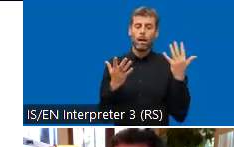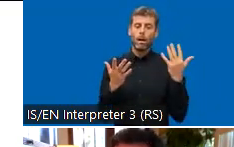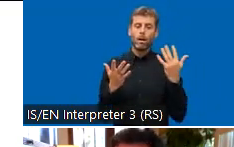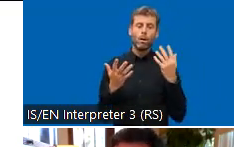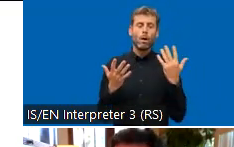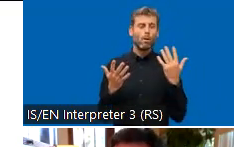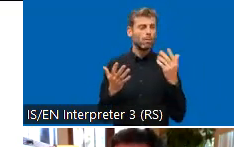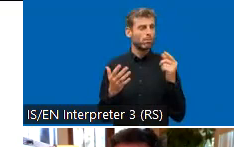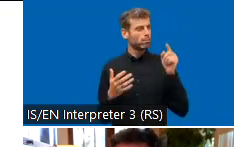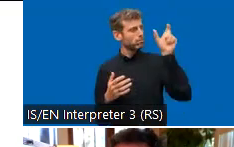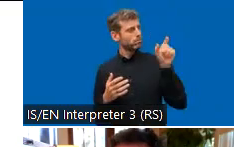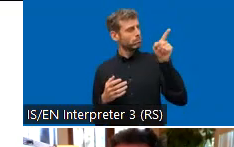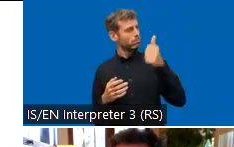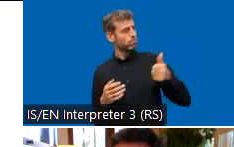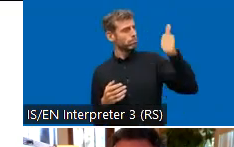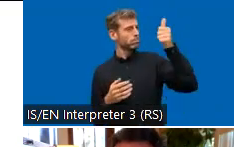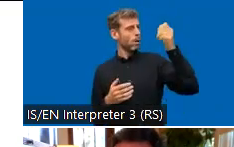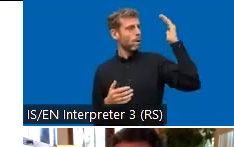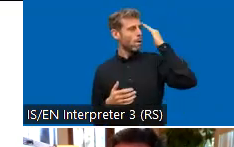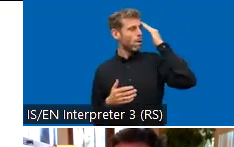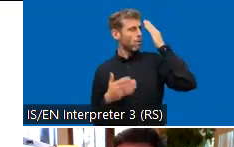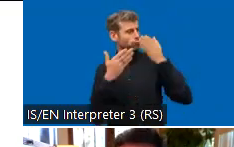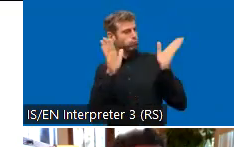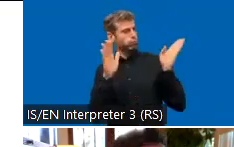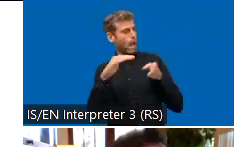to be a strategic leader in accessibility and we have a task force that's working on that.